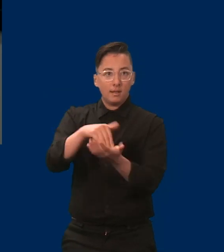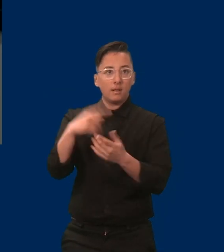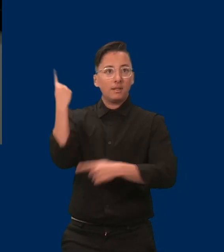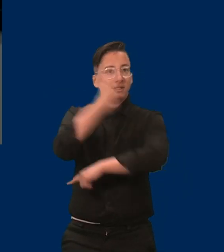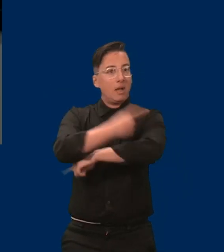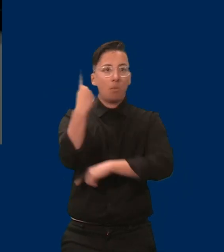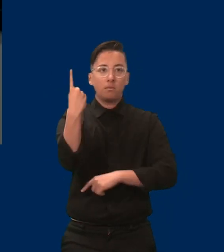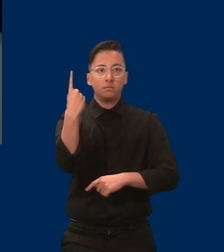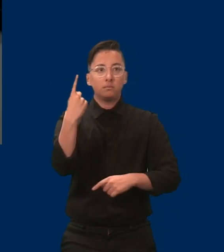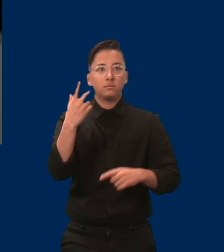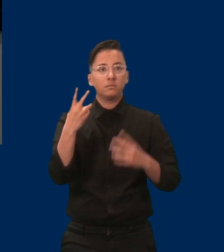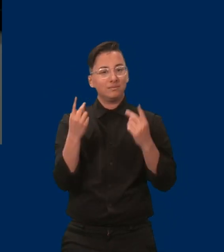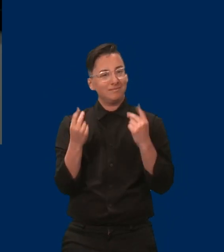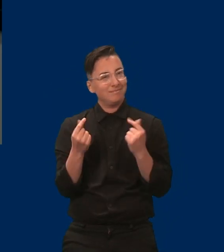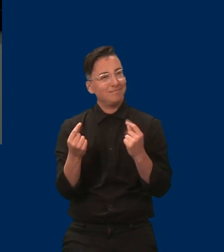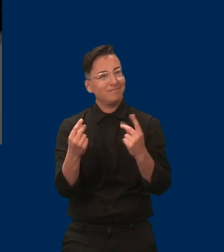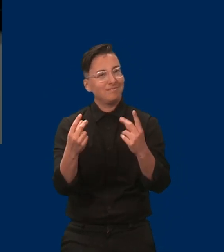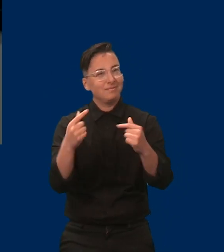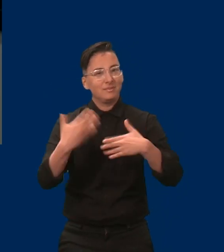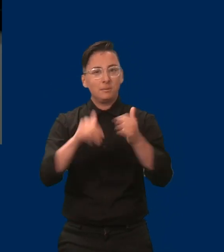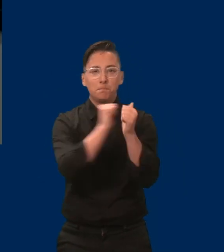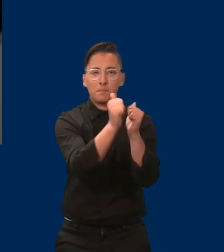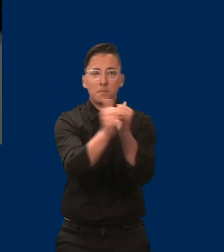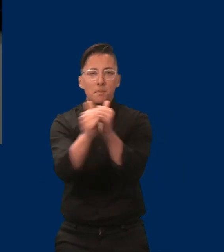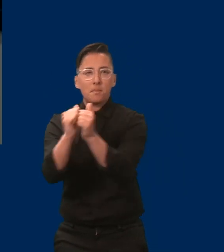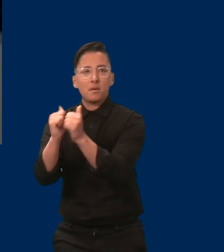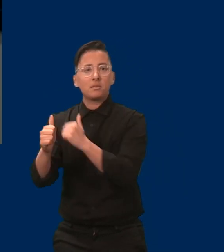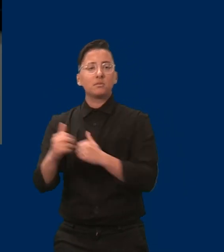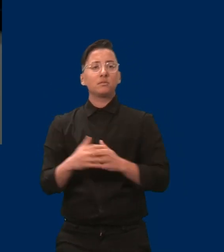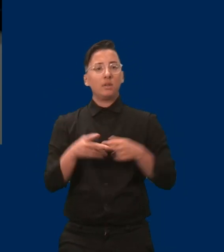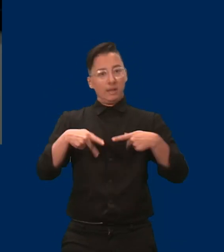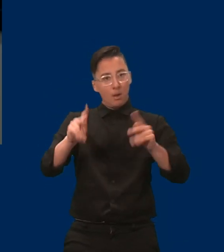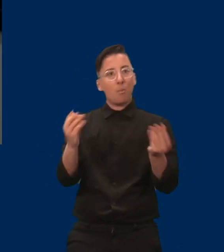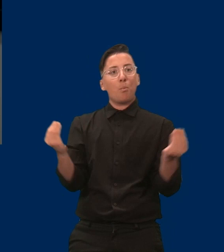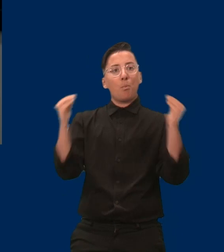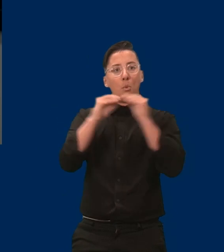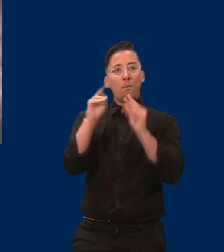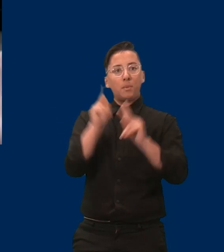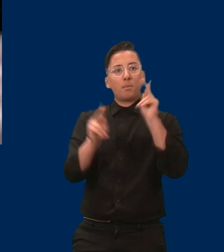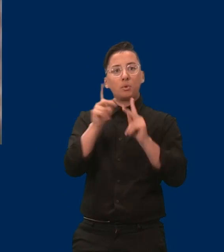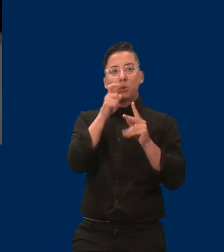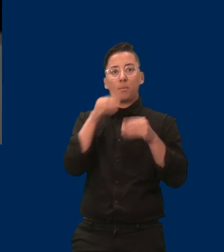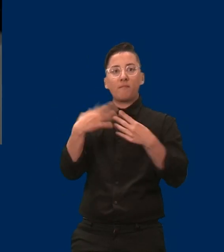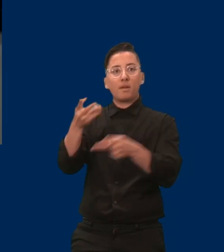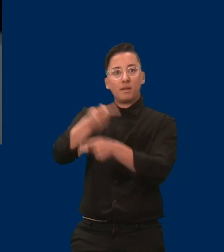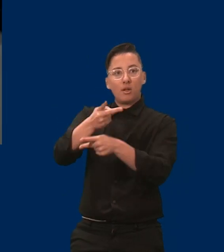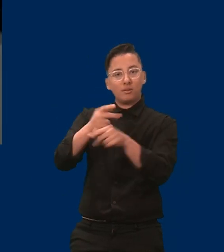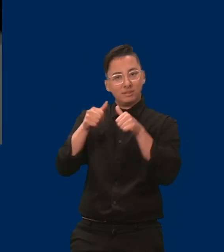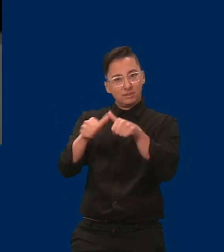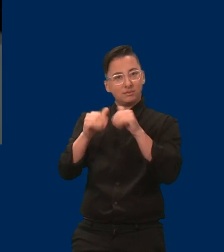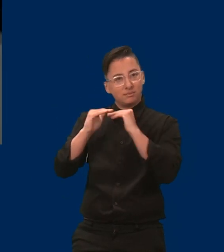to help stabilize our caregivers in Minnesota. Let's keep it very succinct, very important. The essence of that bill is going to be clearly